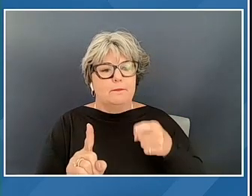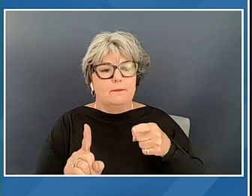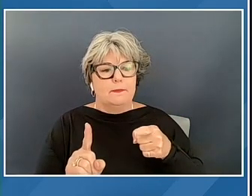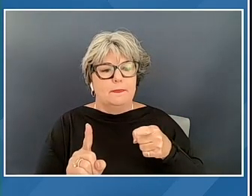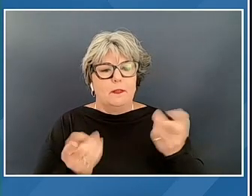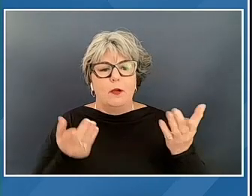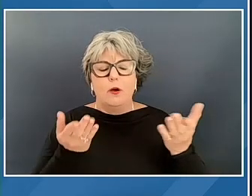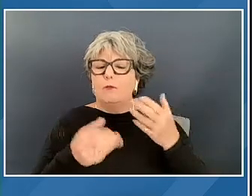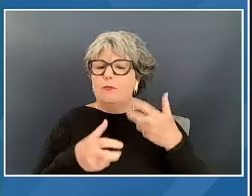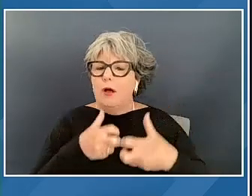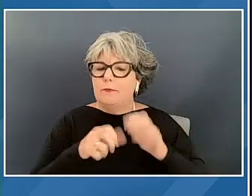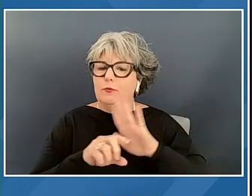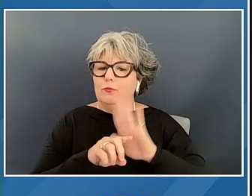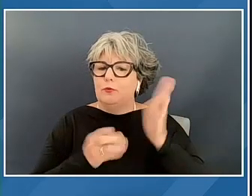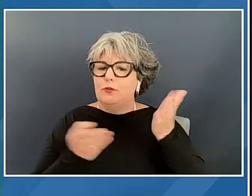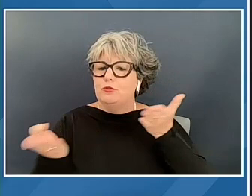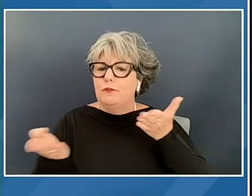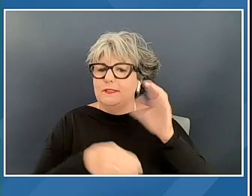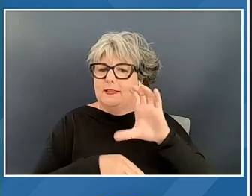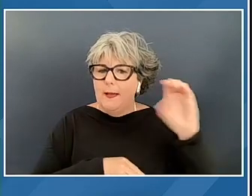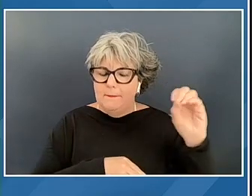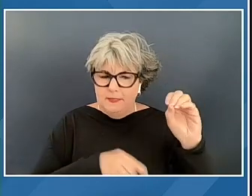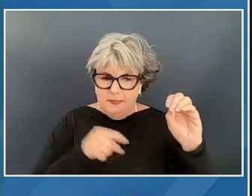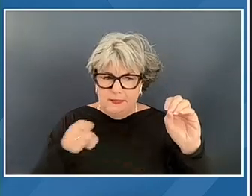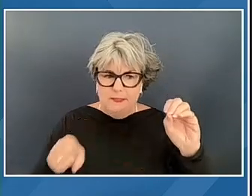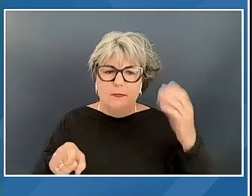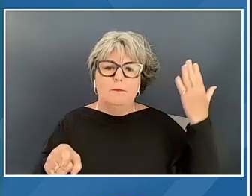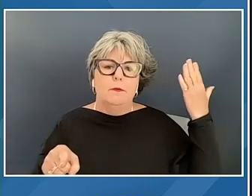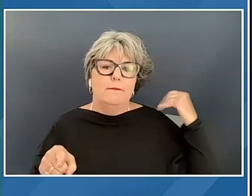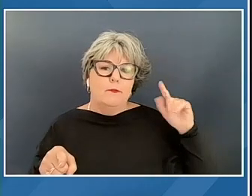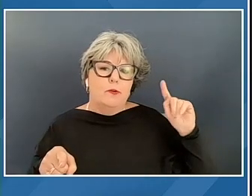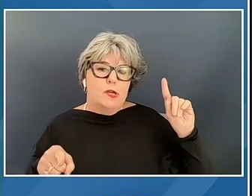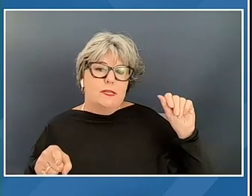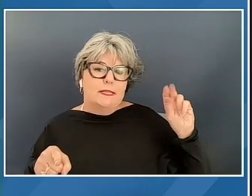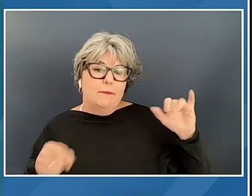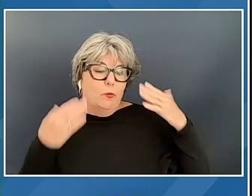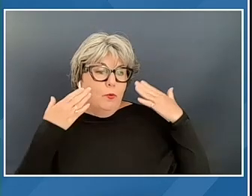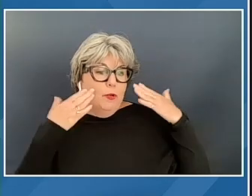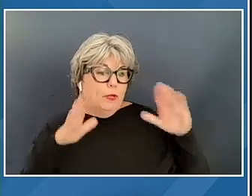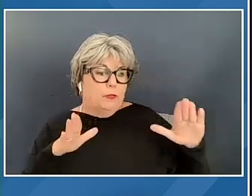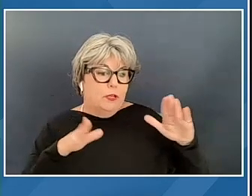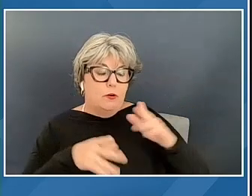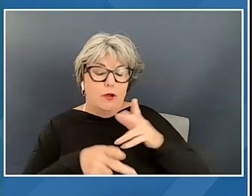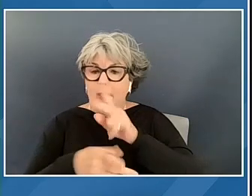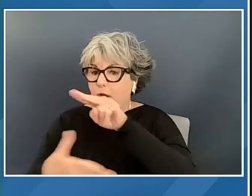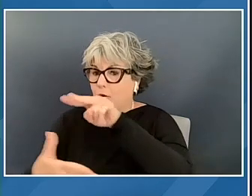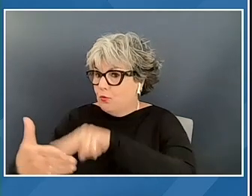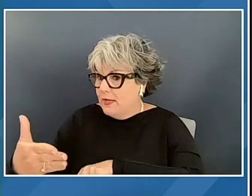You know, much earlier, Tamy, you said something like, we don't know how to make borrowers read what we put out there. And I was just thinking in my head like,